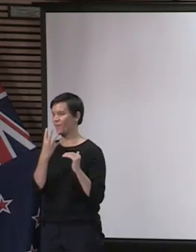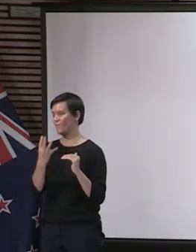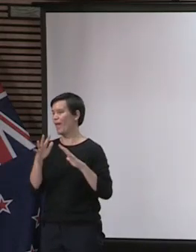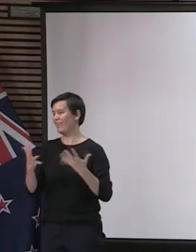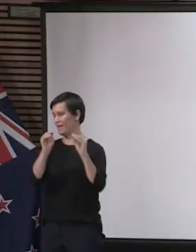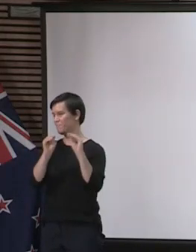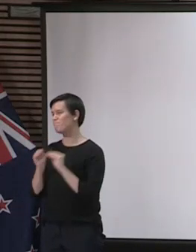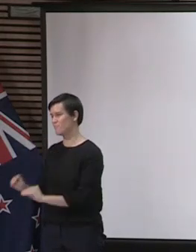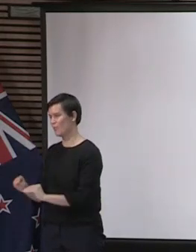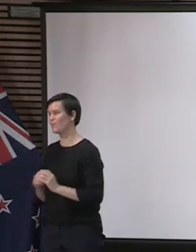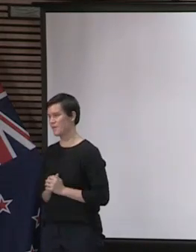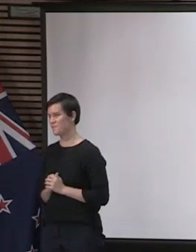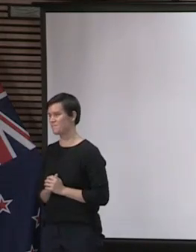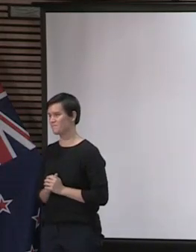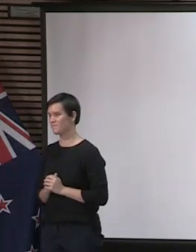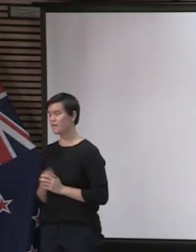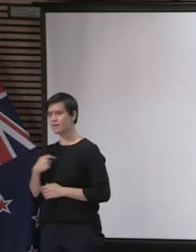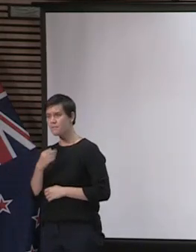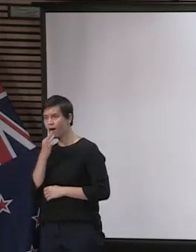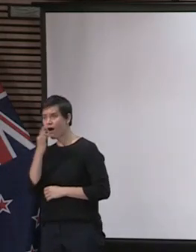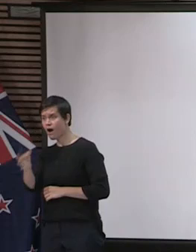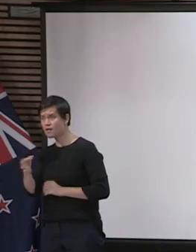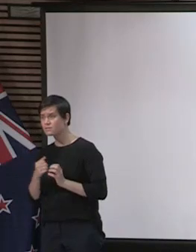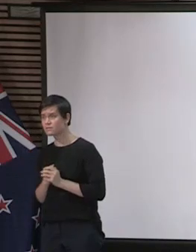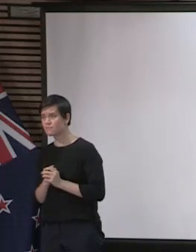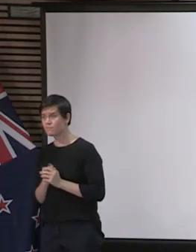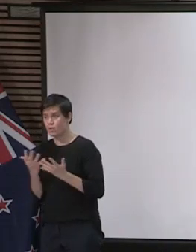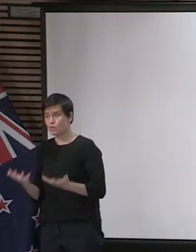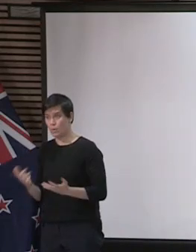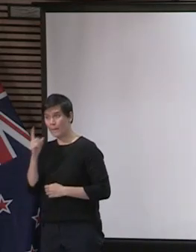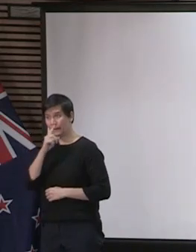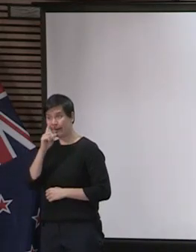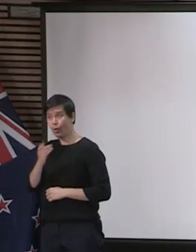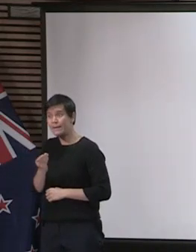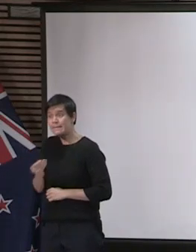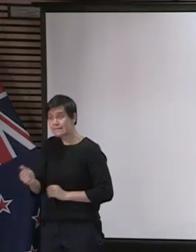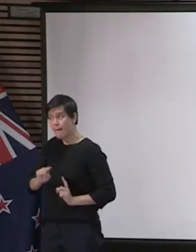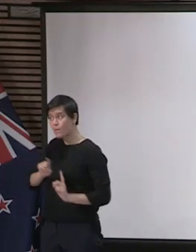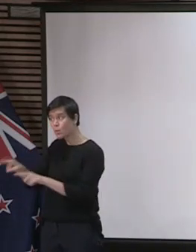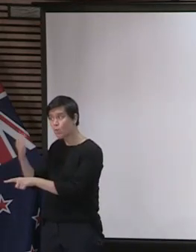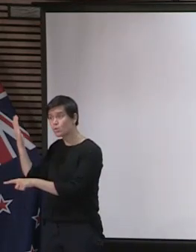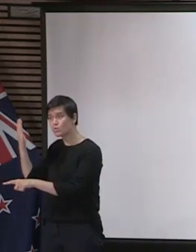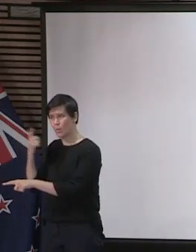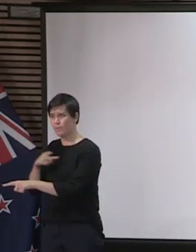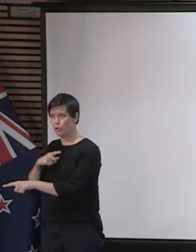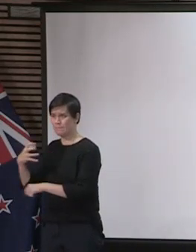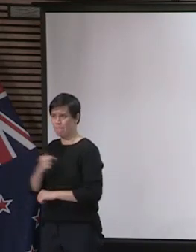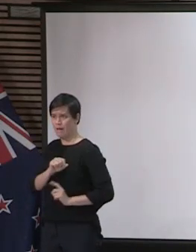There are concerns from principals and teachers level 3 work from home if you can means that those who can't